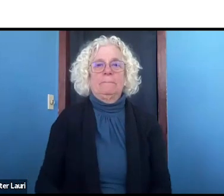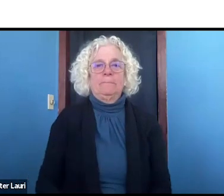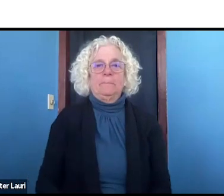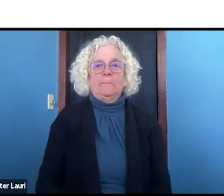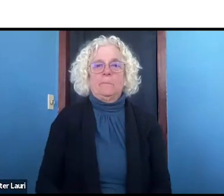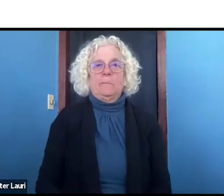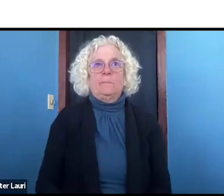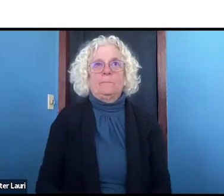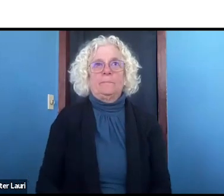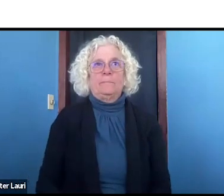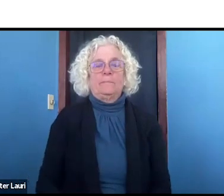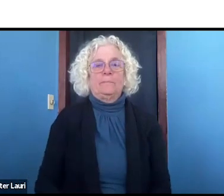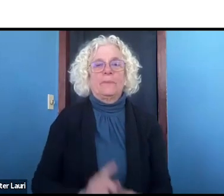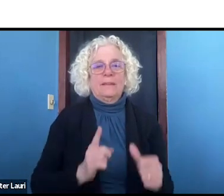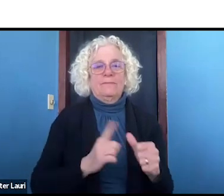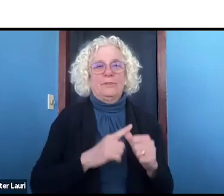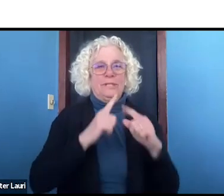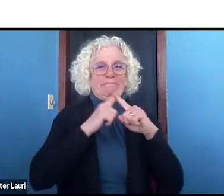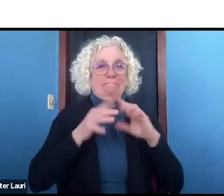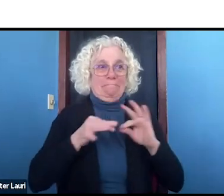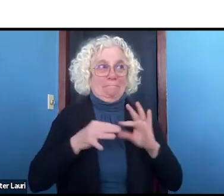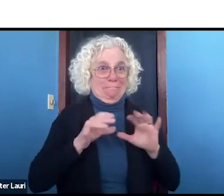And first, I have to unmute myself. Welcome, everybody.